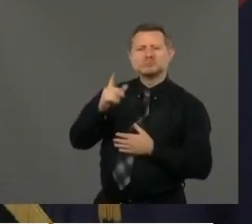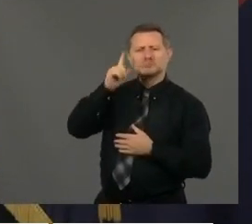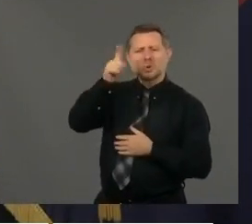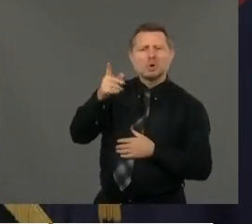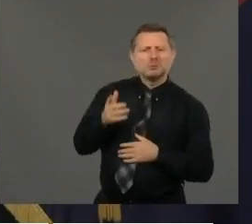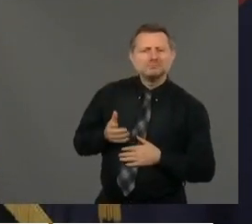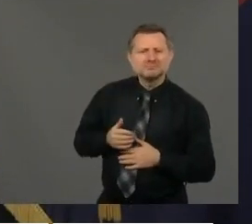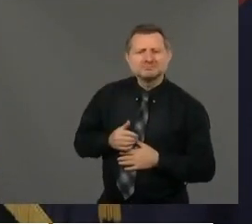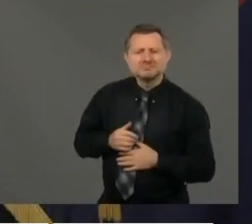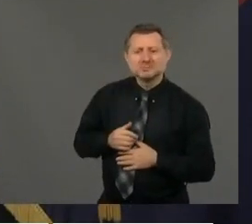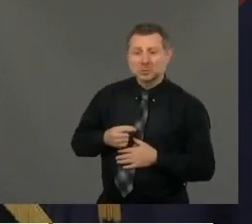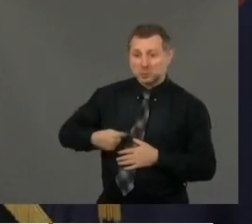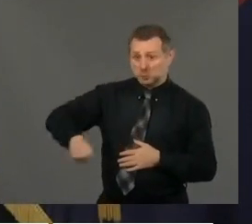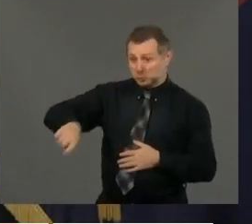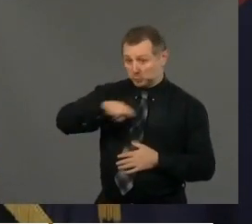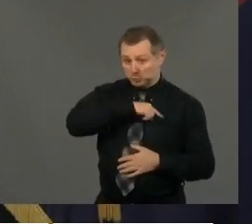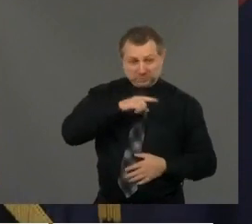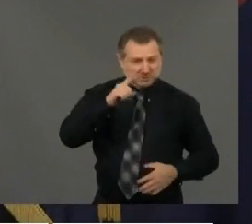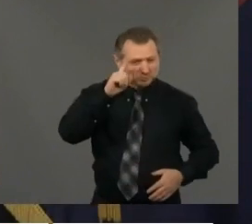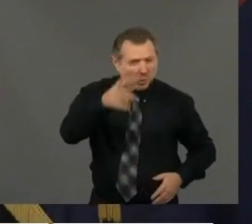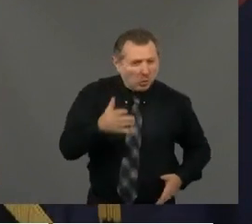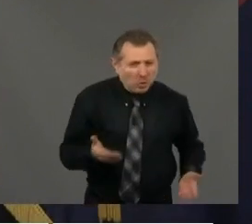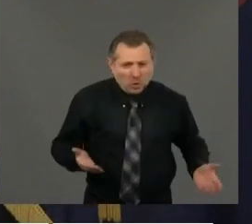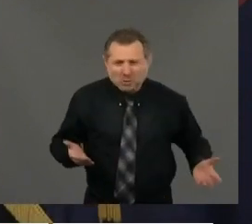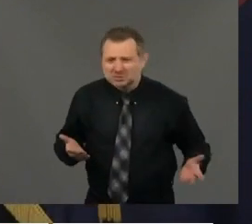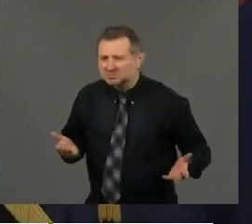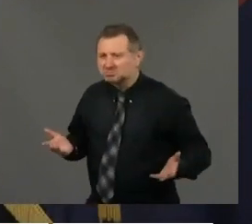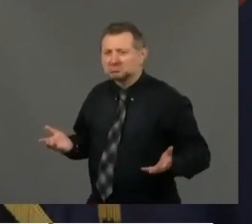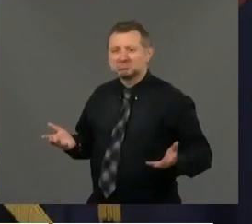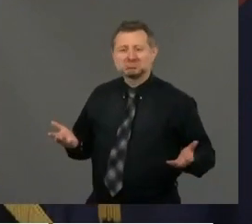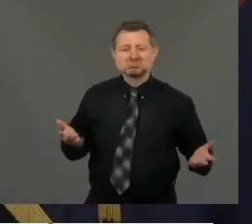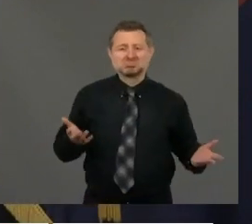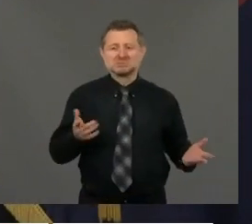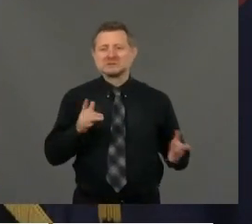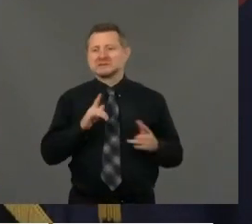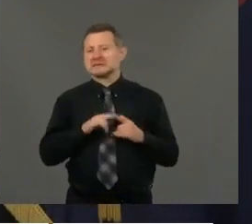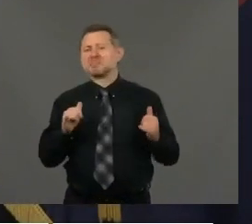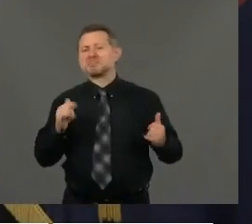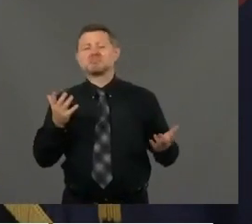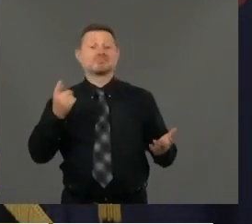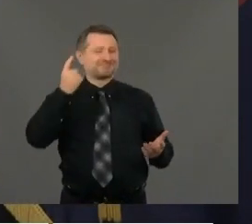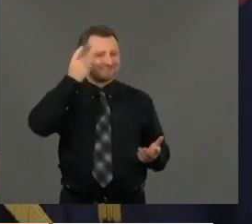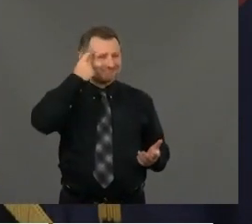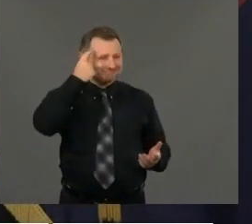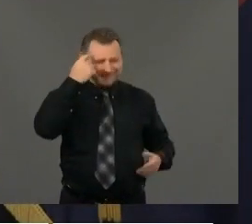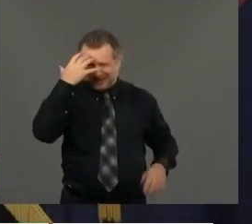IT COULD. BUT, THE AIR FILTRATION TO ME, YOU KNOW WHEN WE TALK ABOUT BEING SMART? WHAT HAVE WE DONE IN NEW YORK? WE HAVE BEEN SMART.